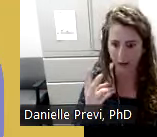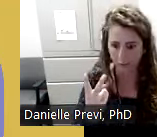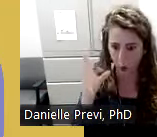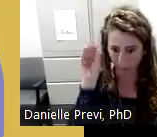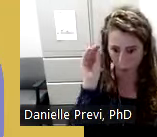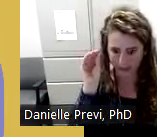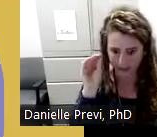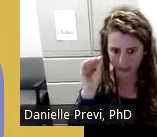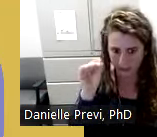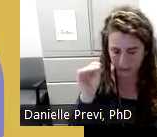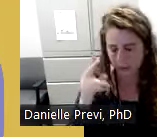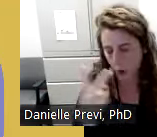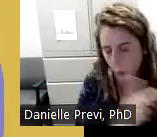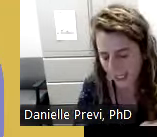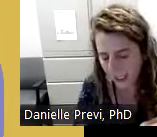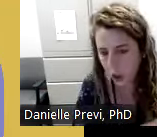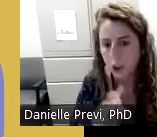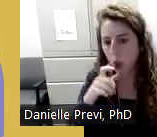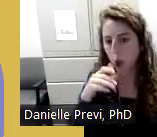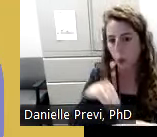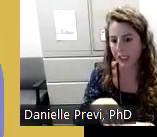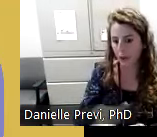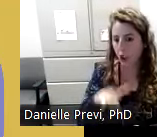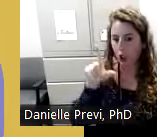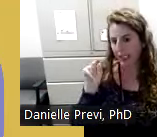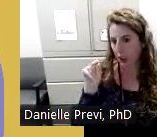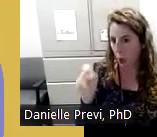And I was recently working with a family of two boys/two patients,